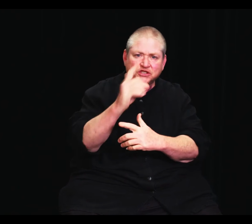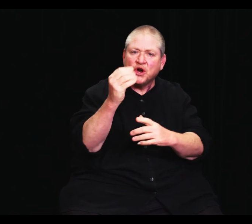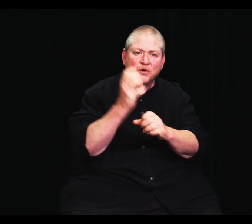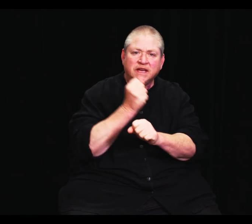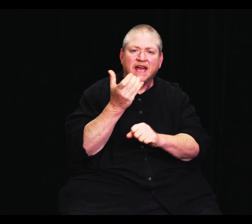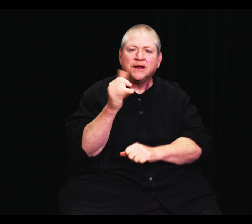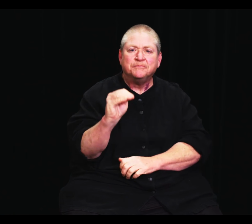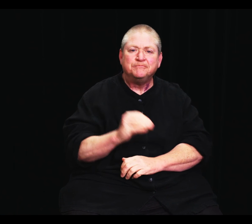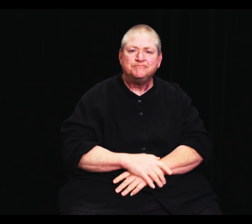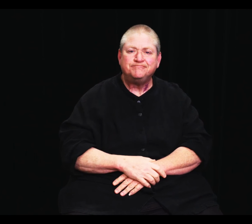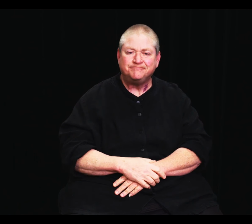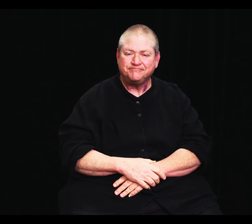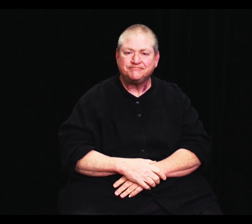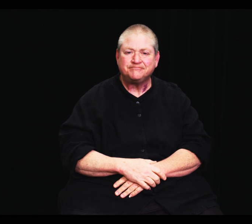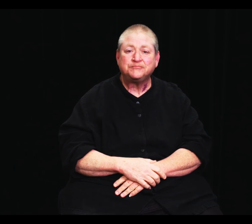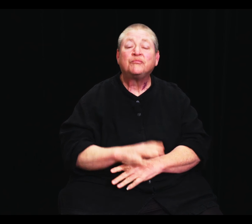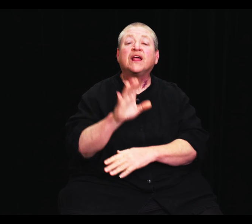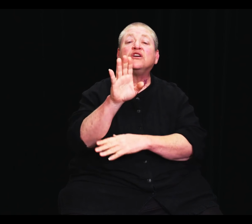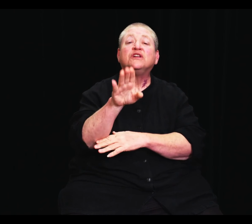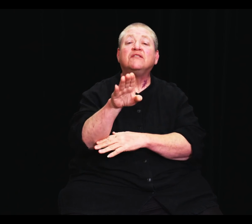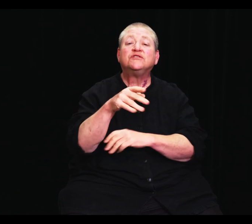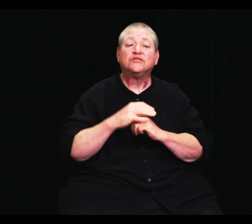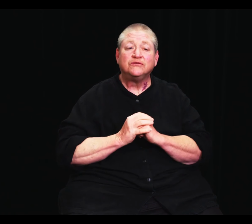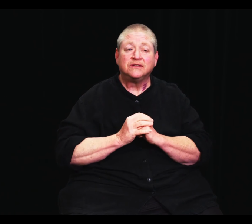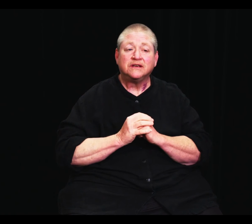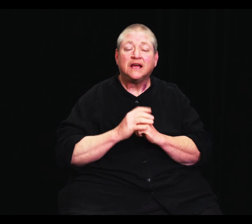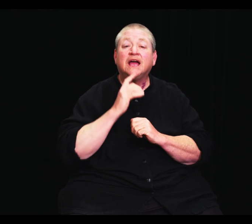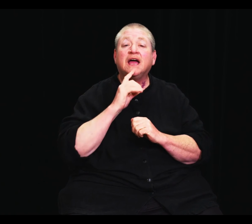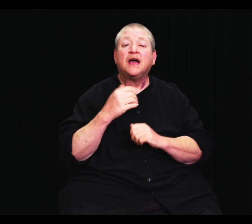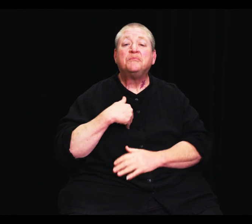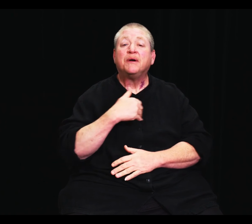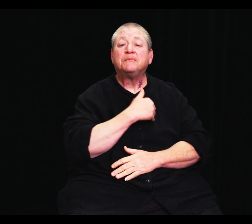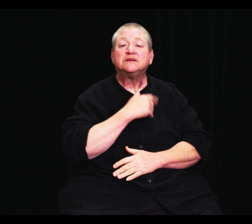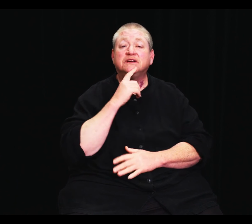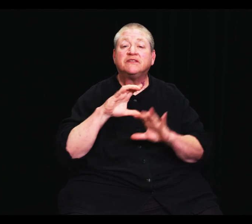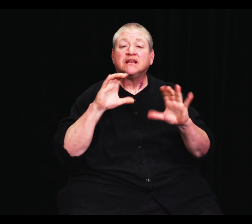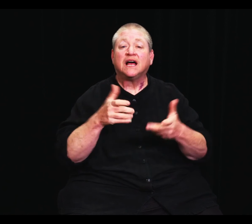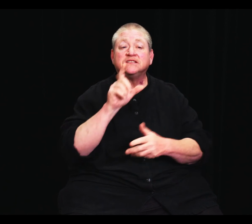Protect yourself and those around you. And a big congratulations! Go get 'em!